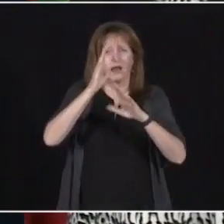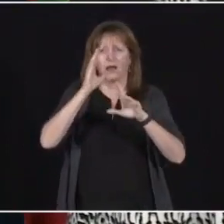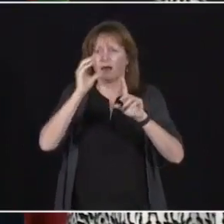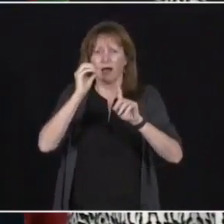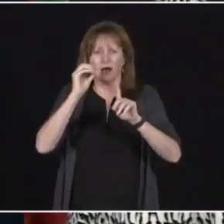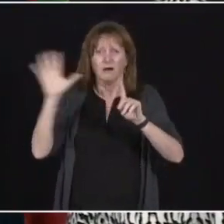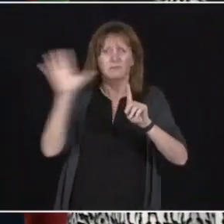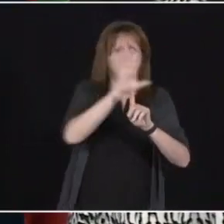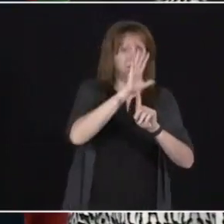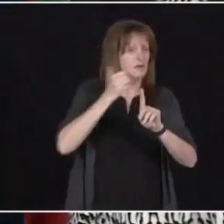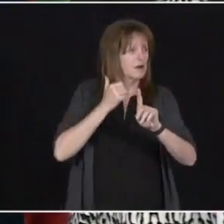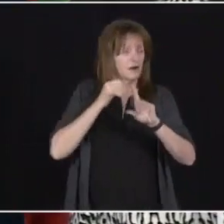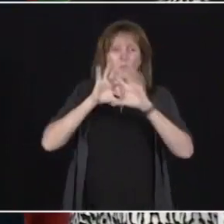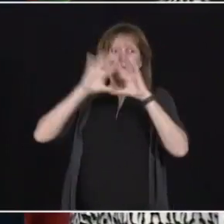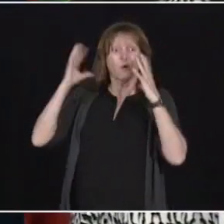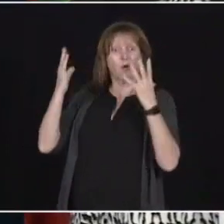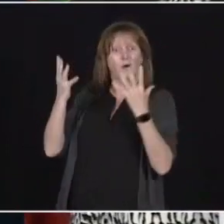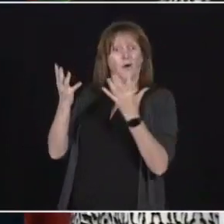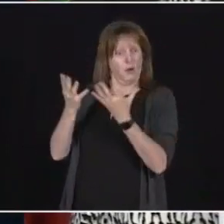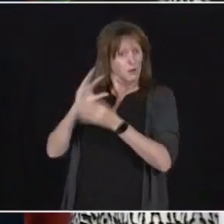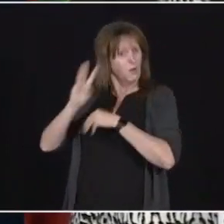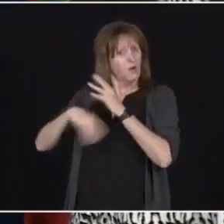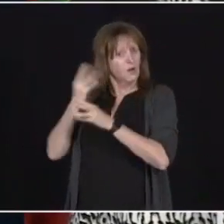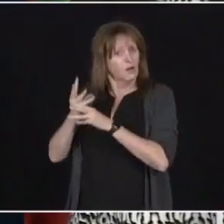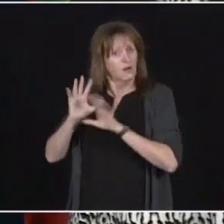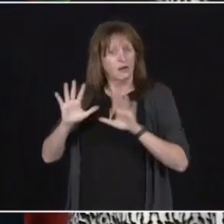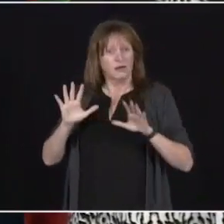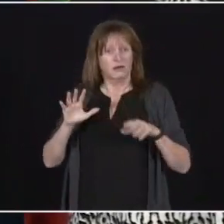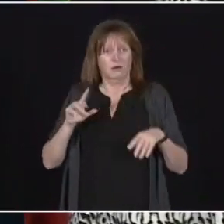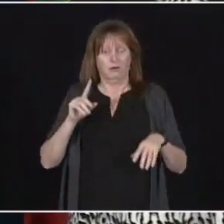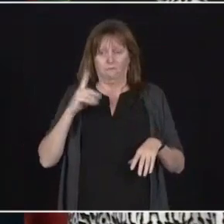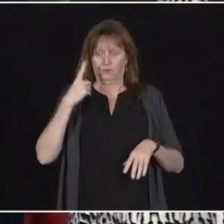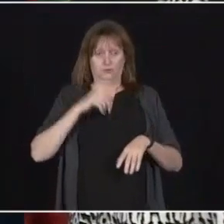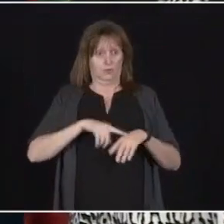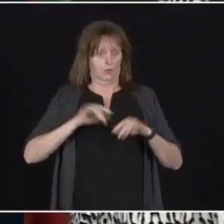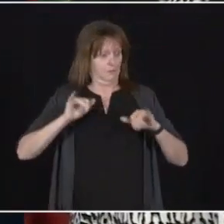And I know we all feel some uncertainty. About what the future holds.